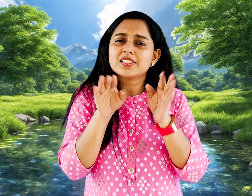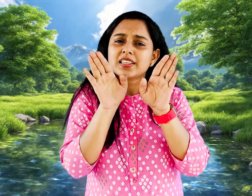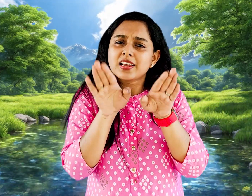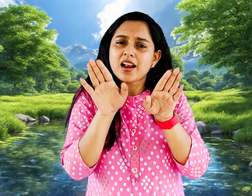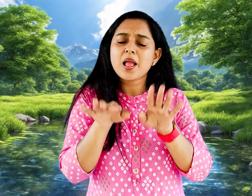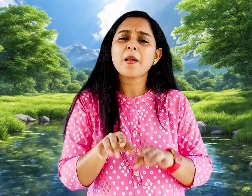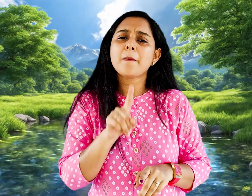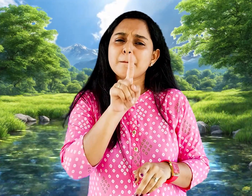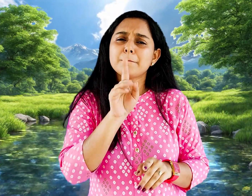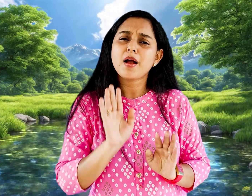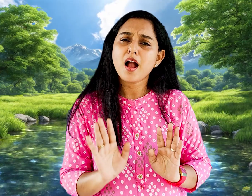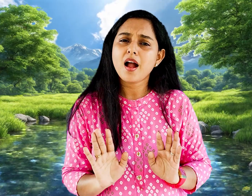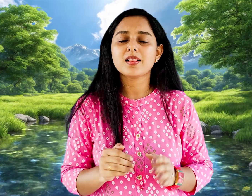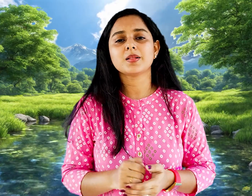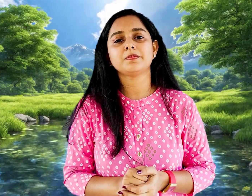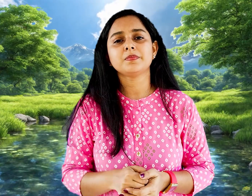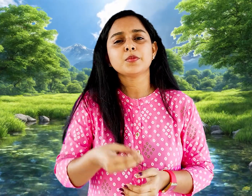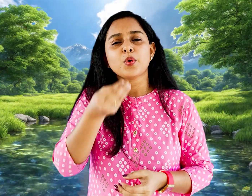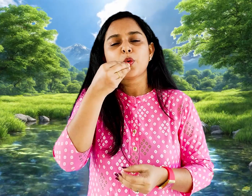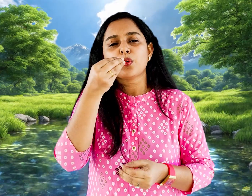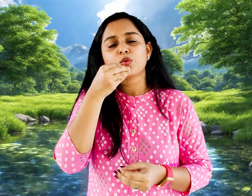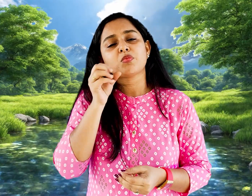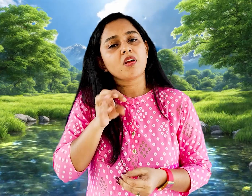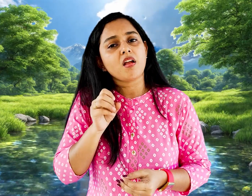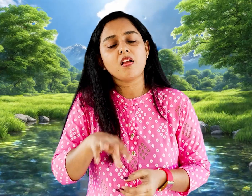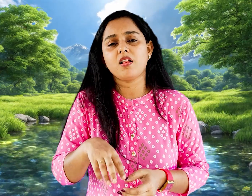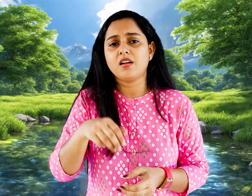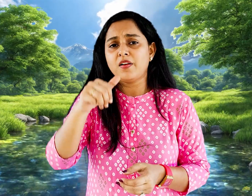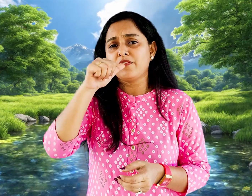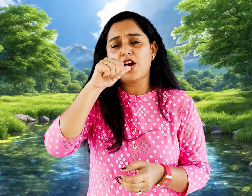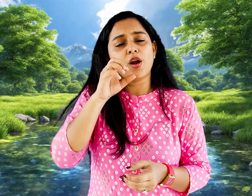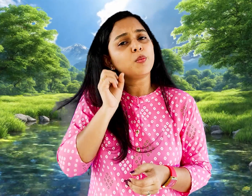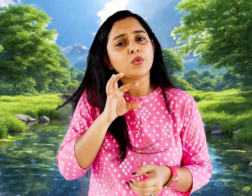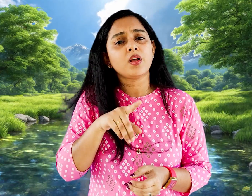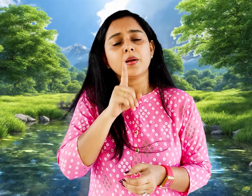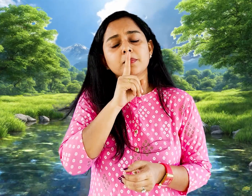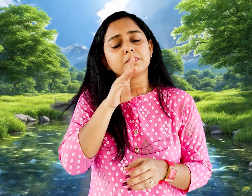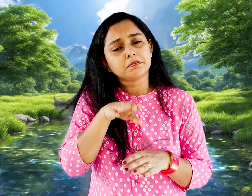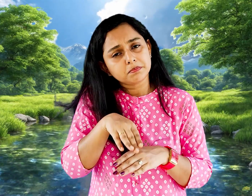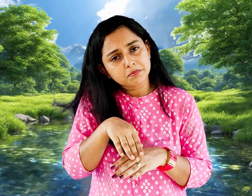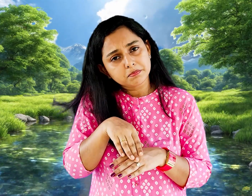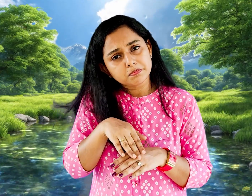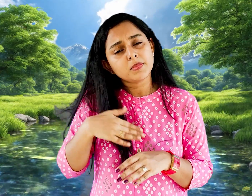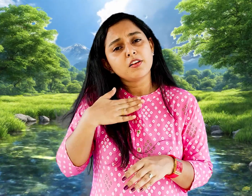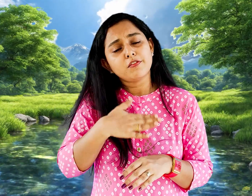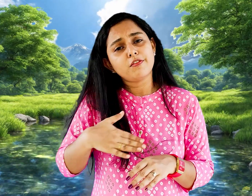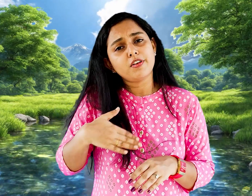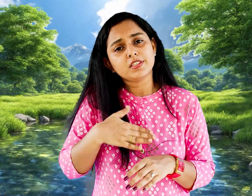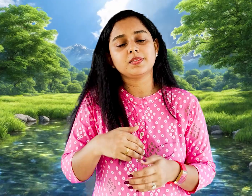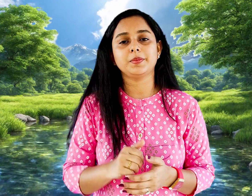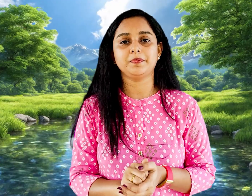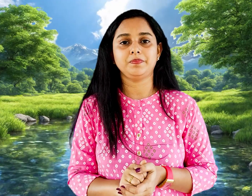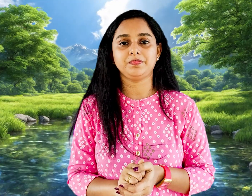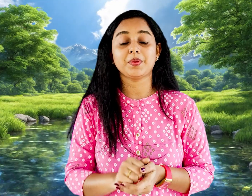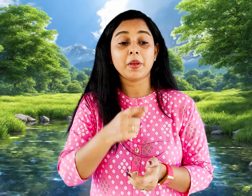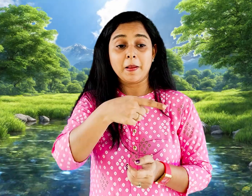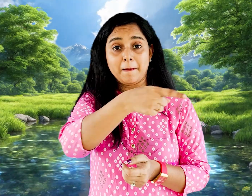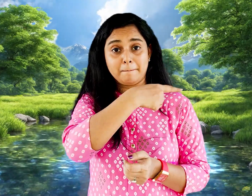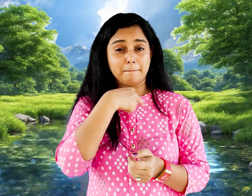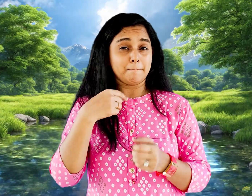Laughter erupted from the other birds, mocking her desire for freedom. "Why go back when we have all we need here? You're missing out on the good life!" they jeered.